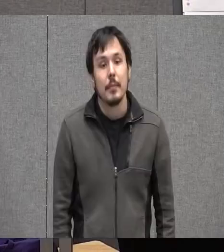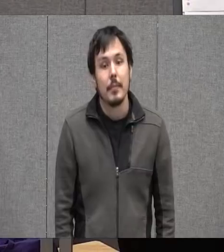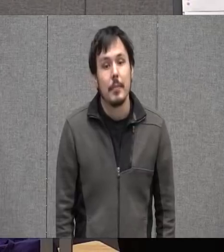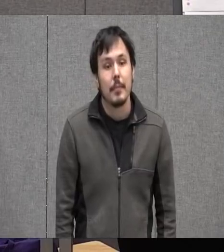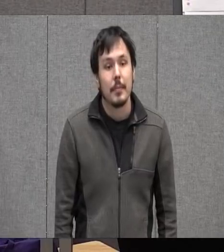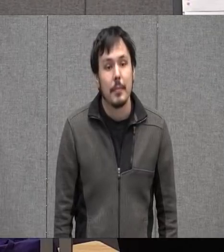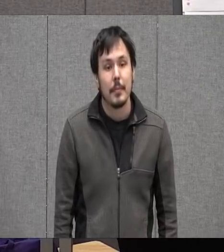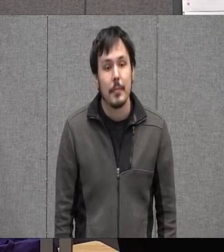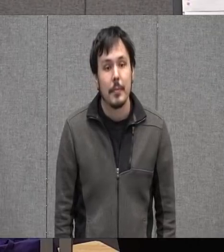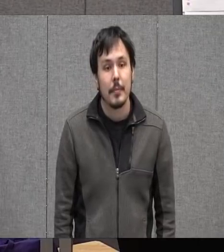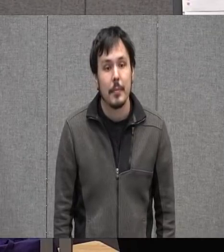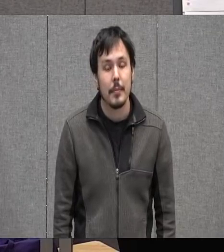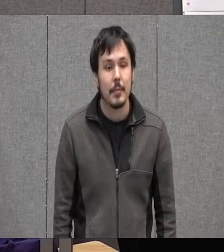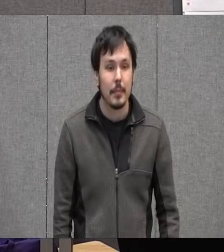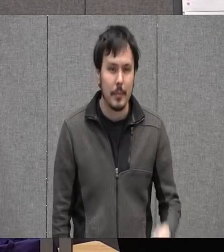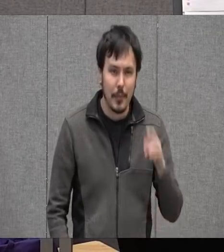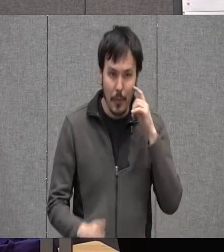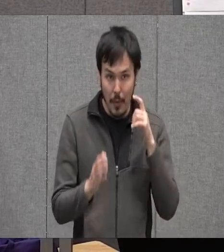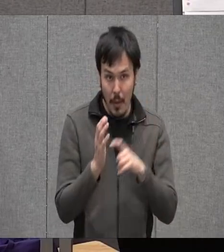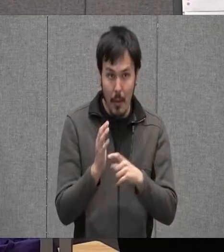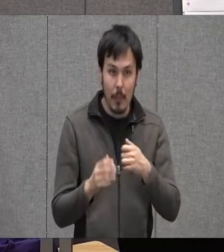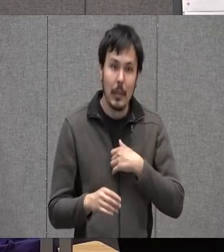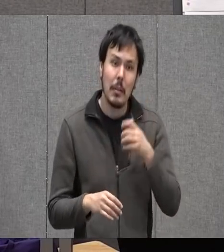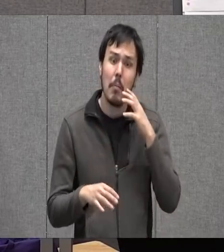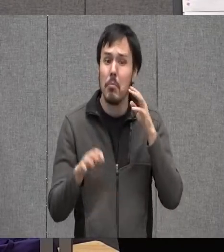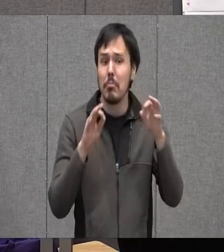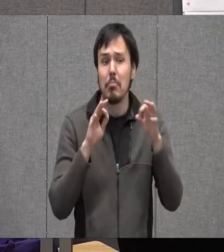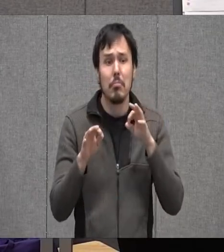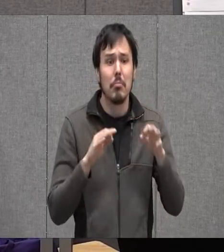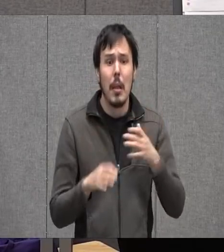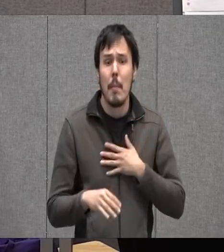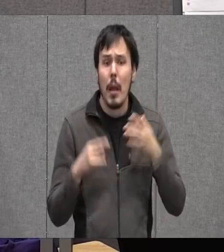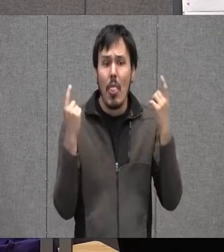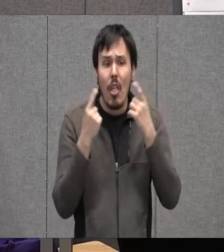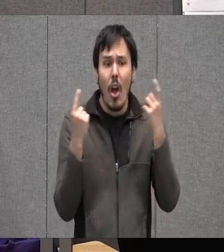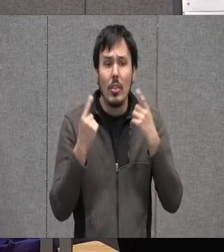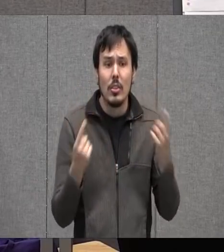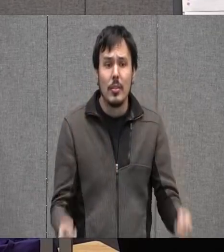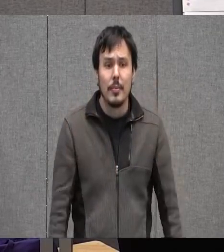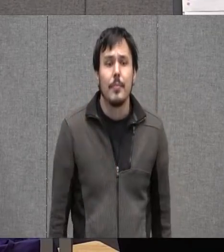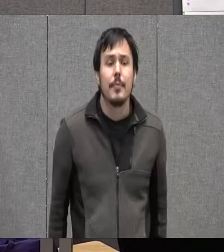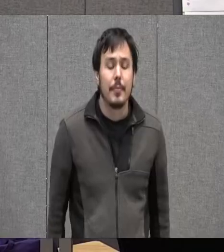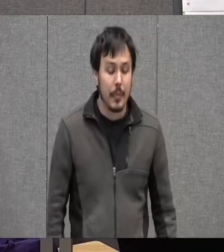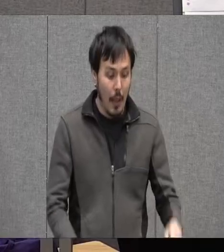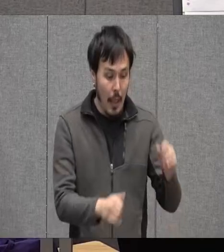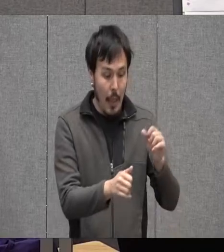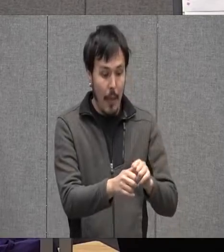And now you notice, I'm just going to explain my thought process. So, every place where I place,